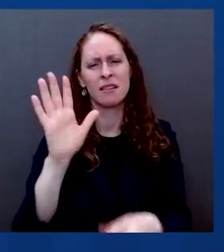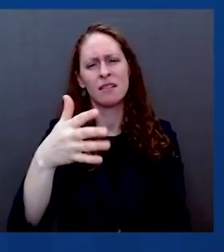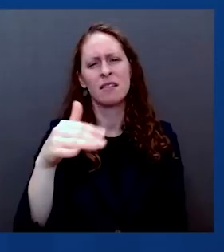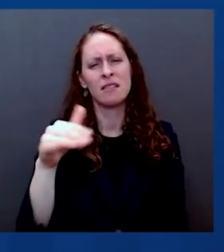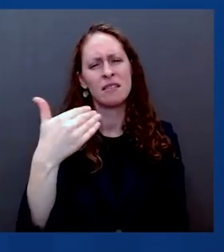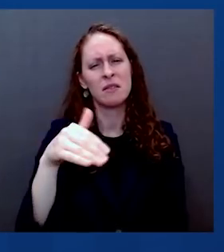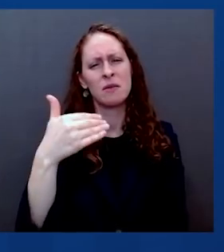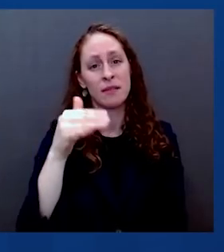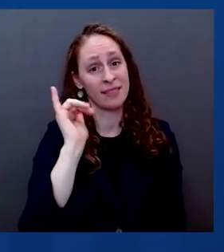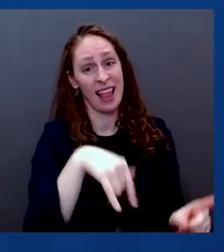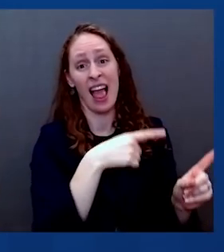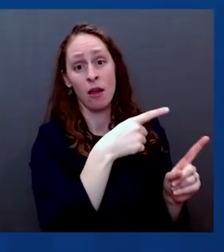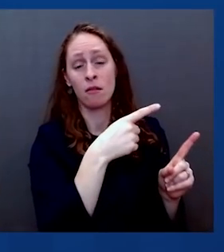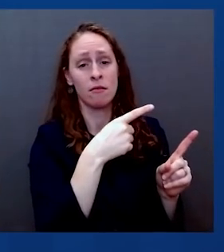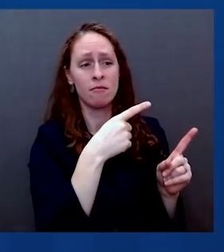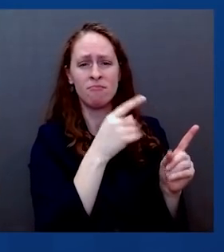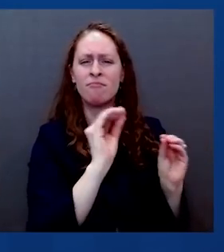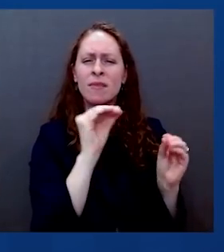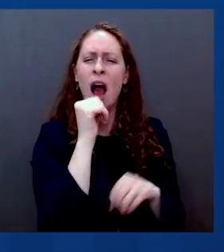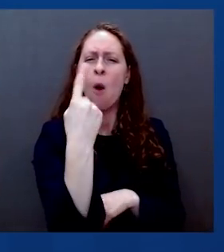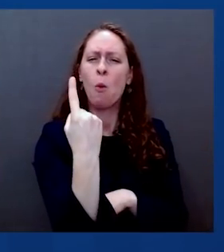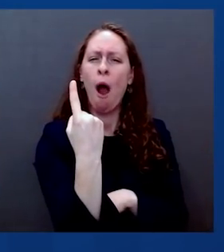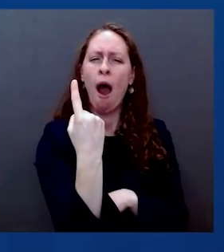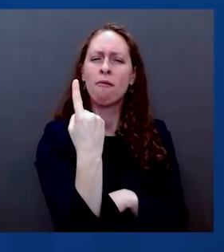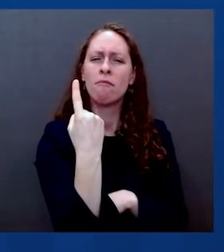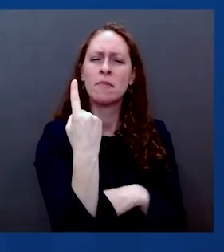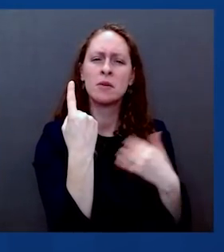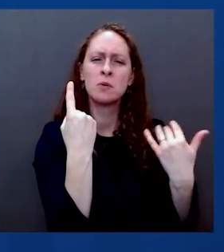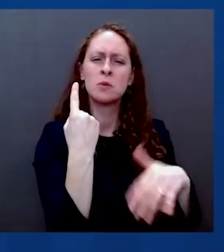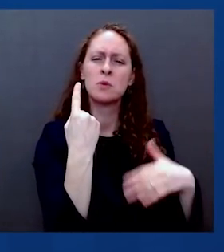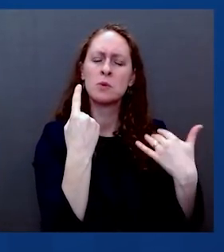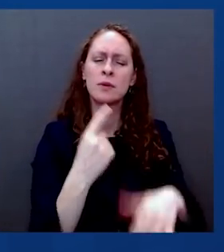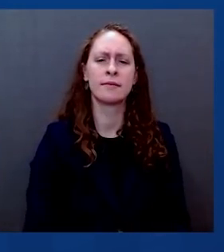We have 50-50 in the United States Senate. That means we have 51 presidents.